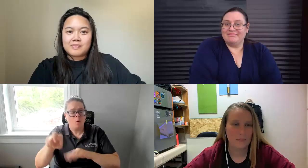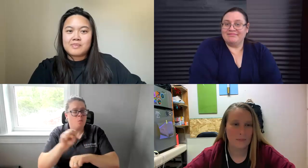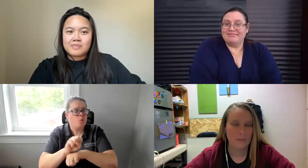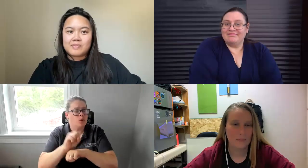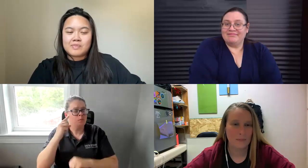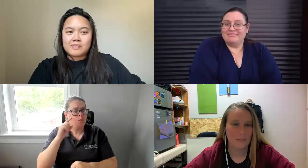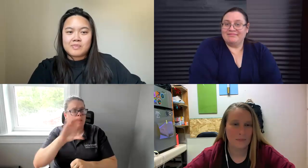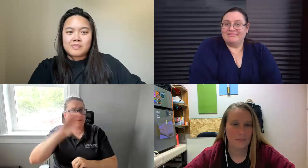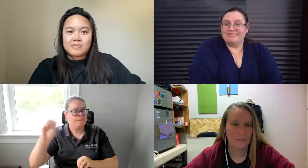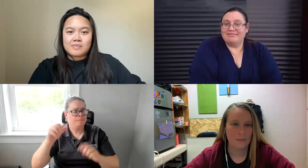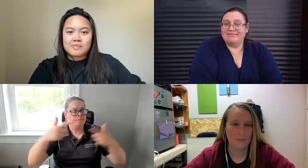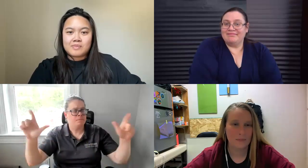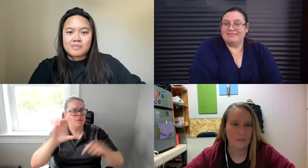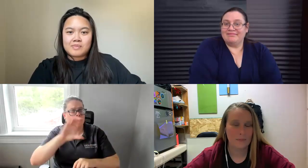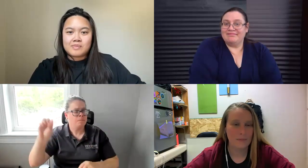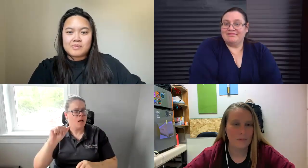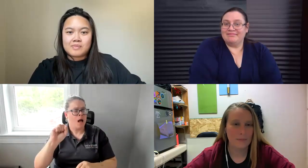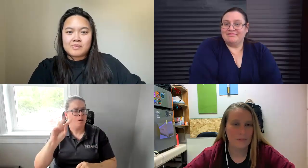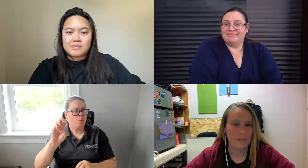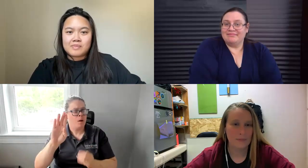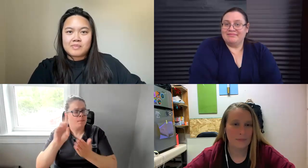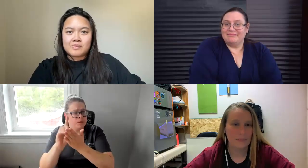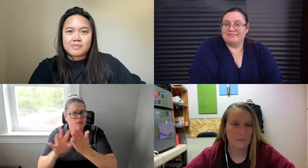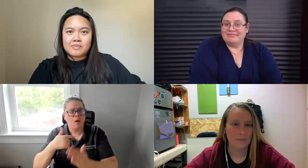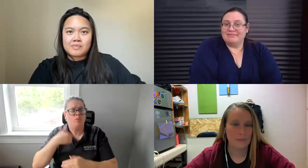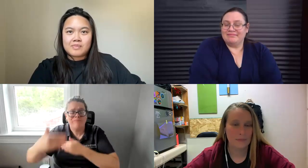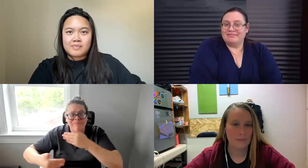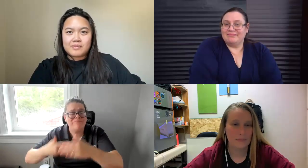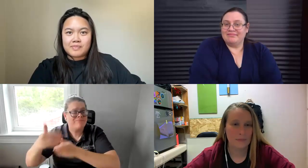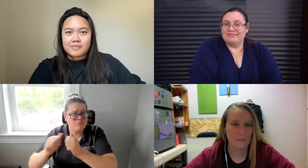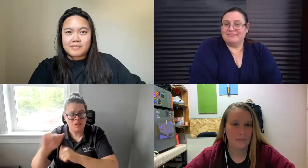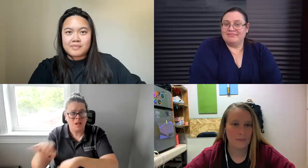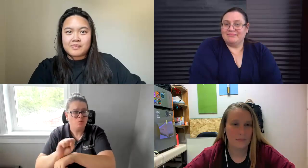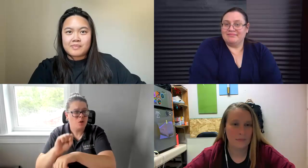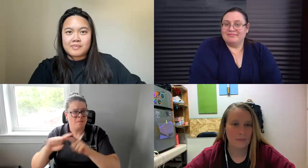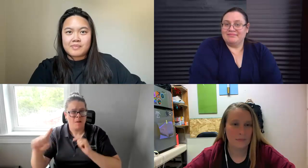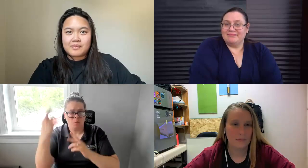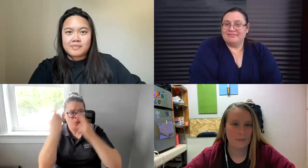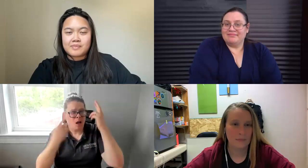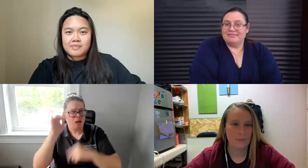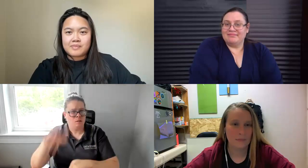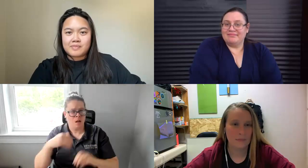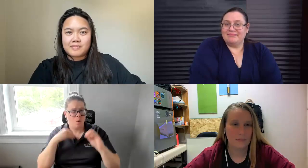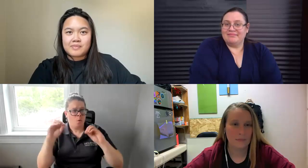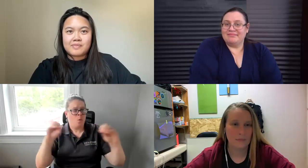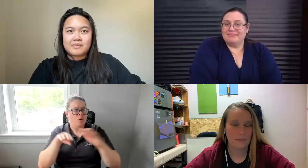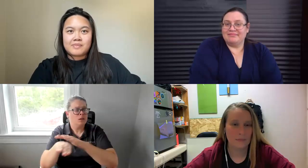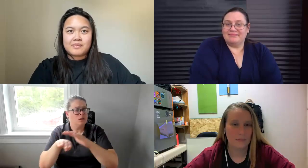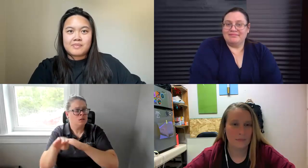And after that I started working for a big company as a web designer.